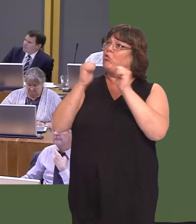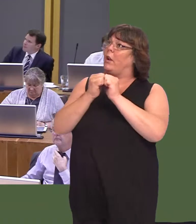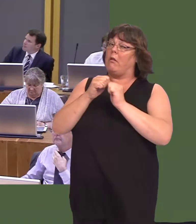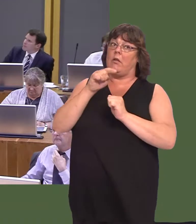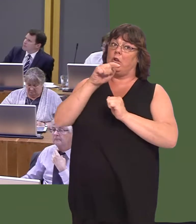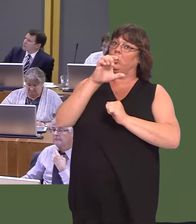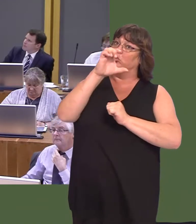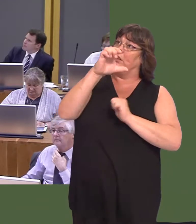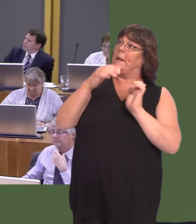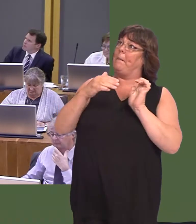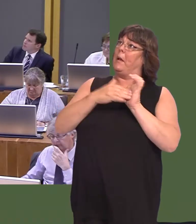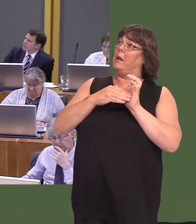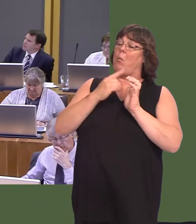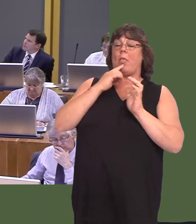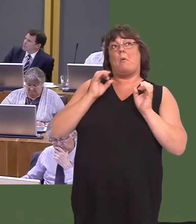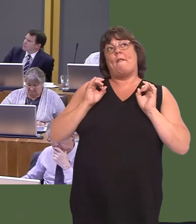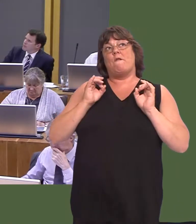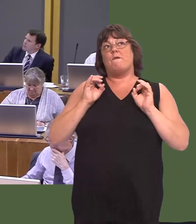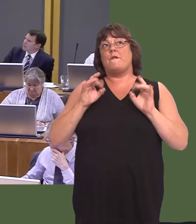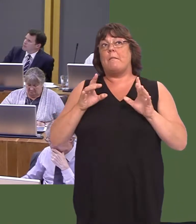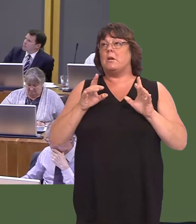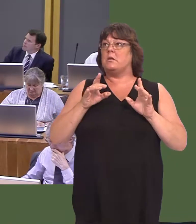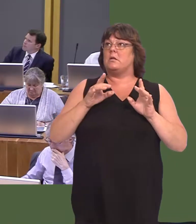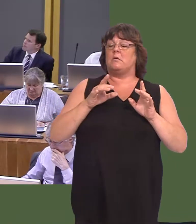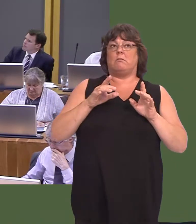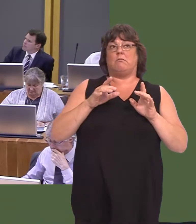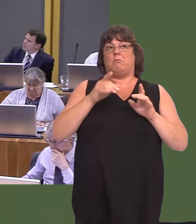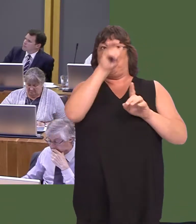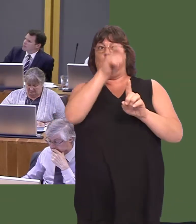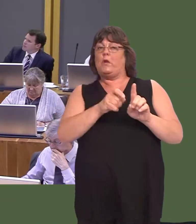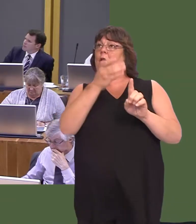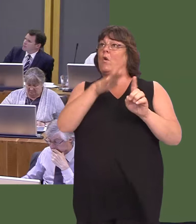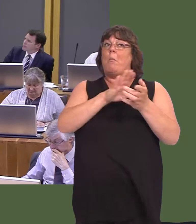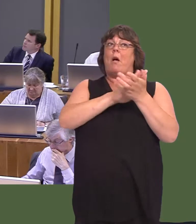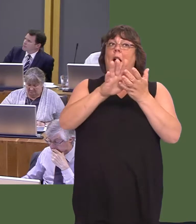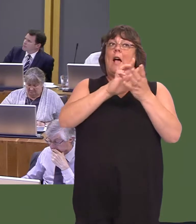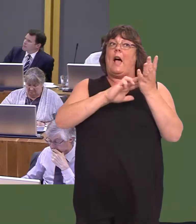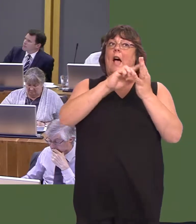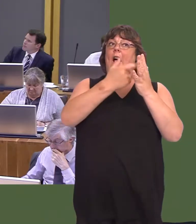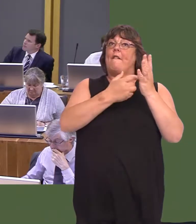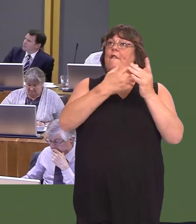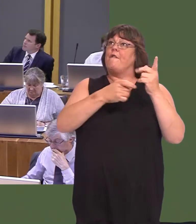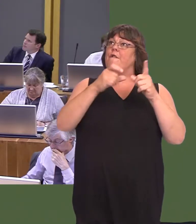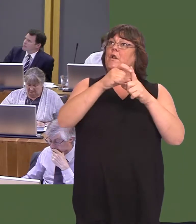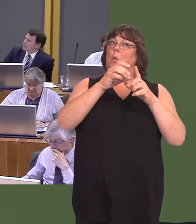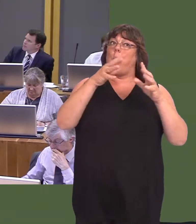one of the most famous sons and daughters of Haverfordwest, would indeed increase tourism in Pembrokeshire?